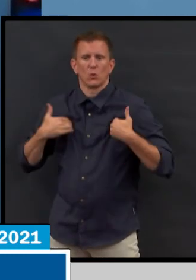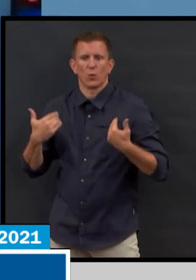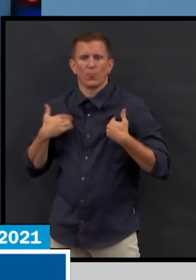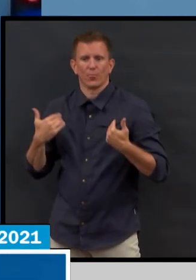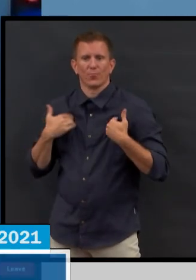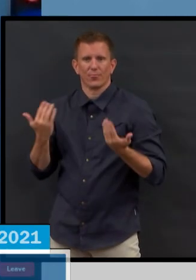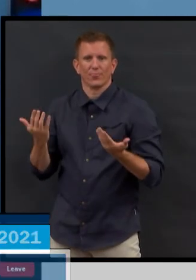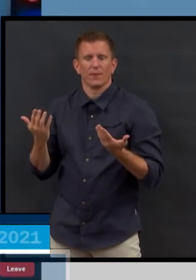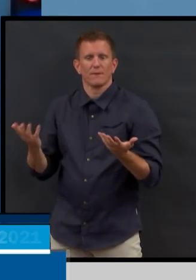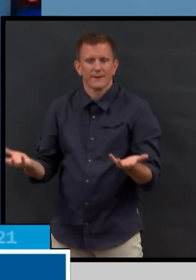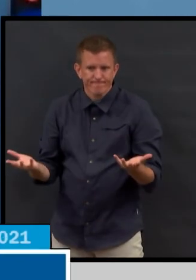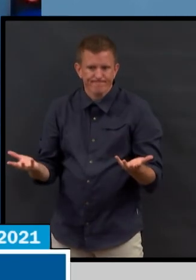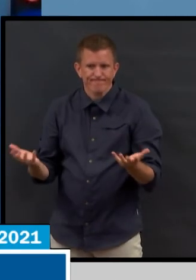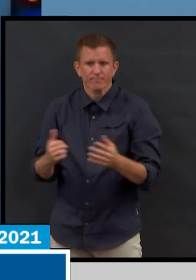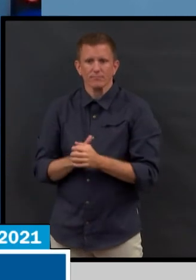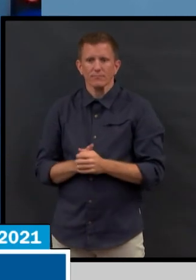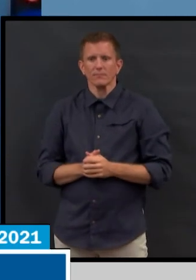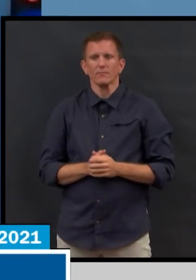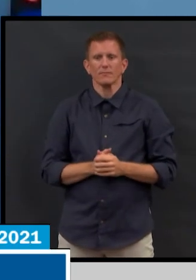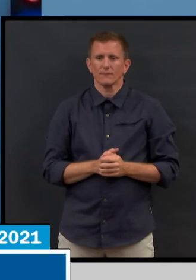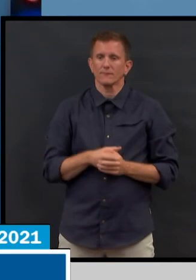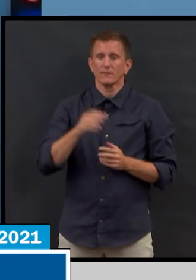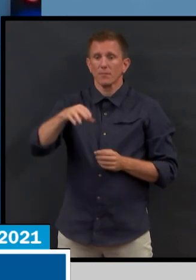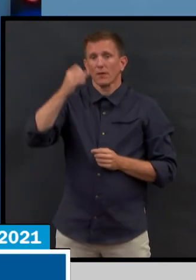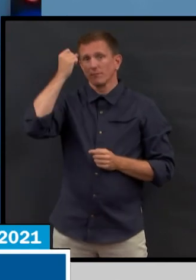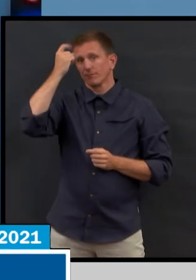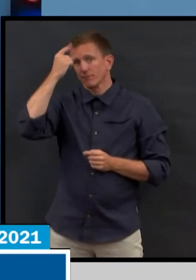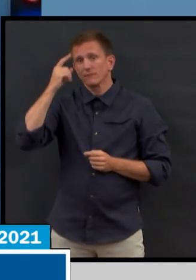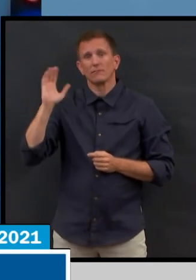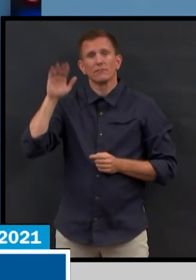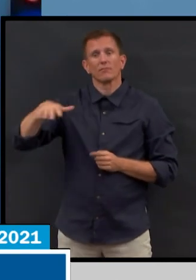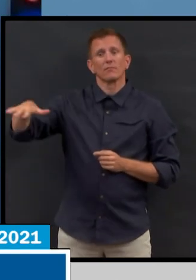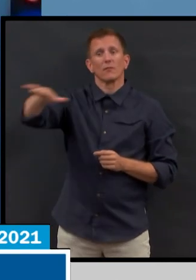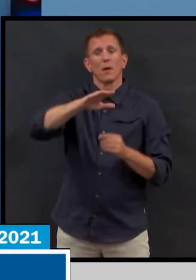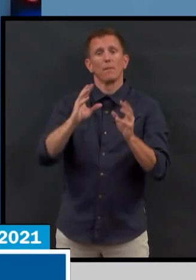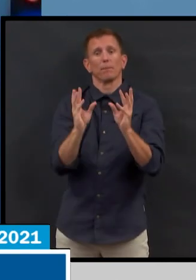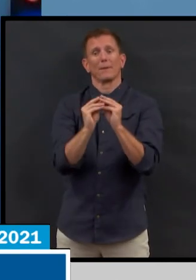those who want to watch to see how that is moving forward so that should anything happen to the to